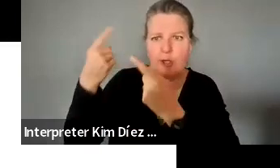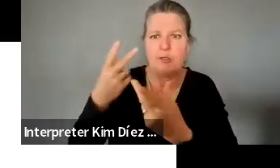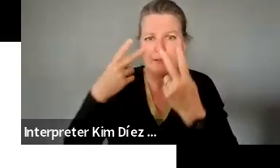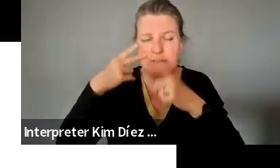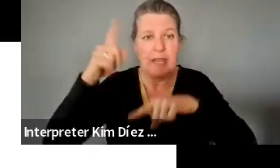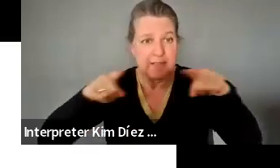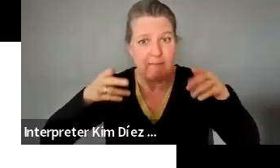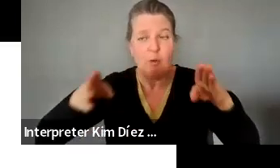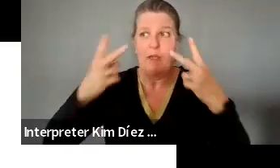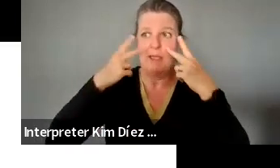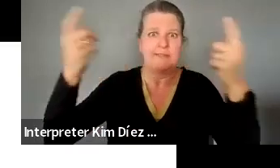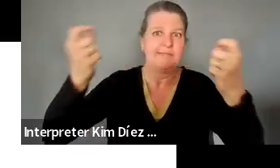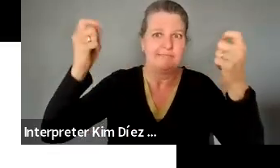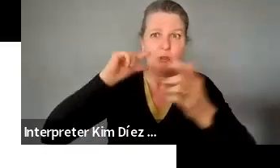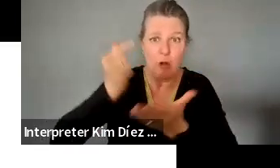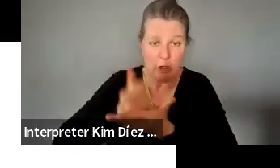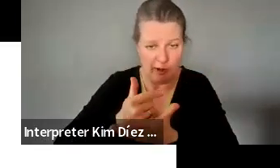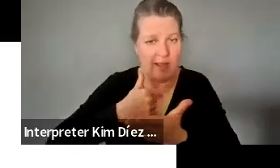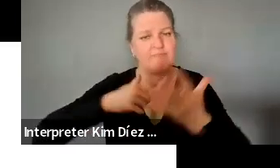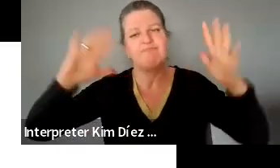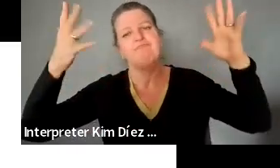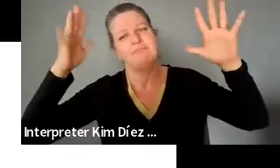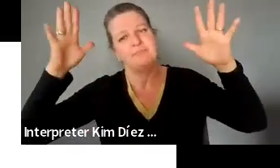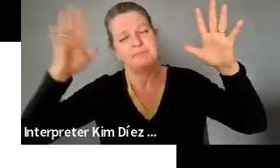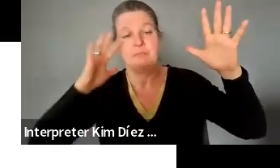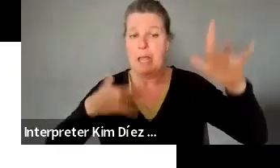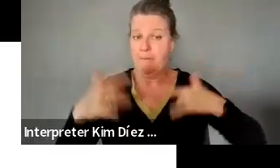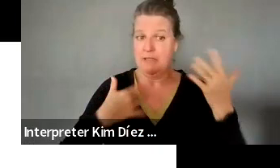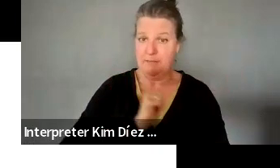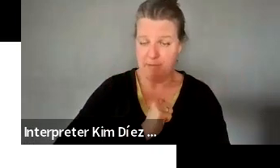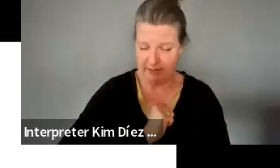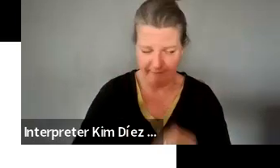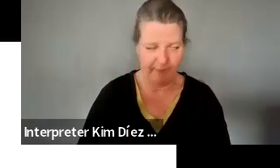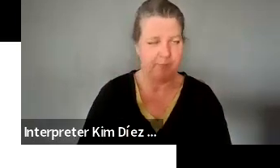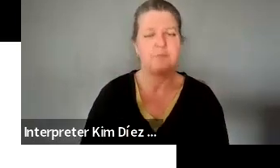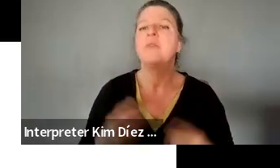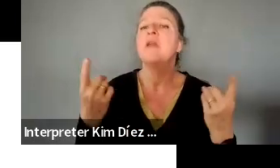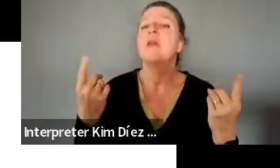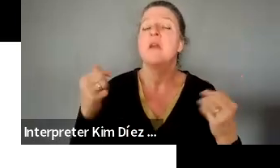So I applaud you, I'm real excited about it myself. So what we've done this year is decided to